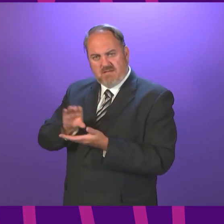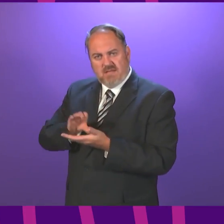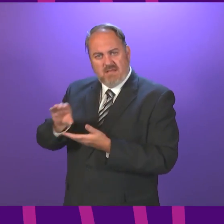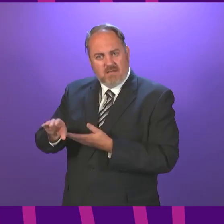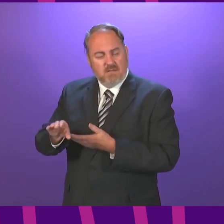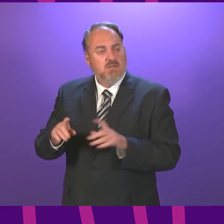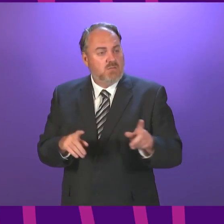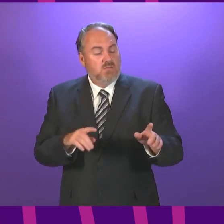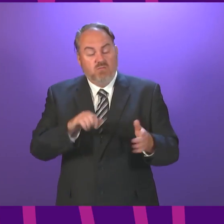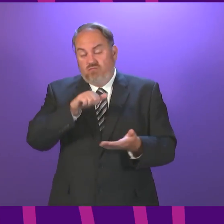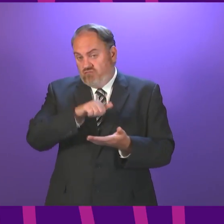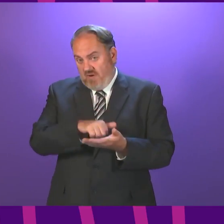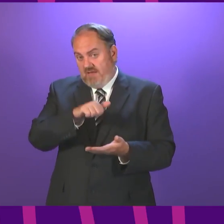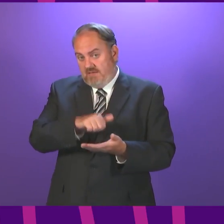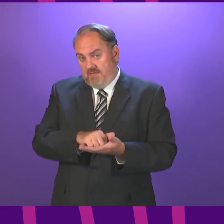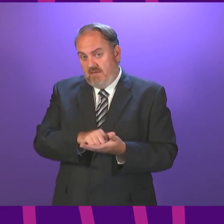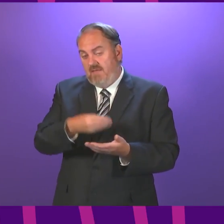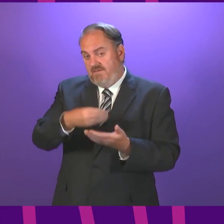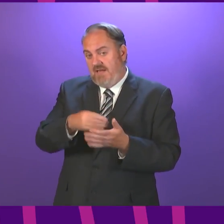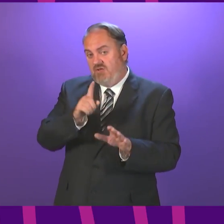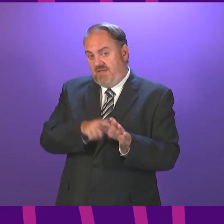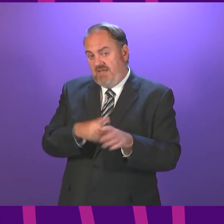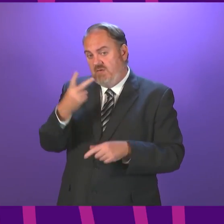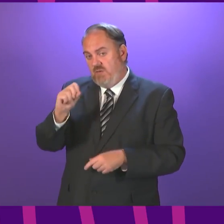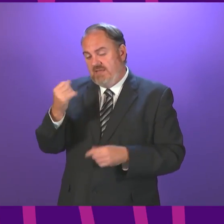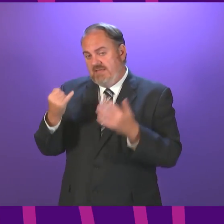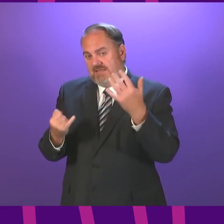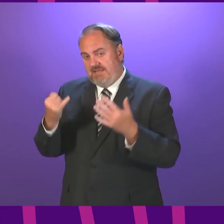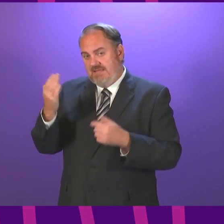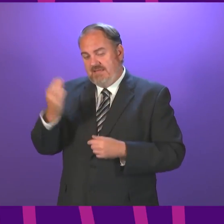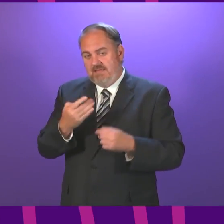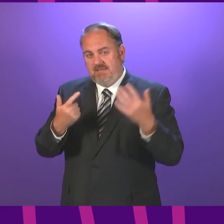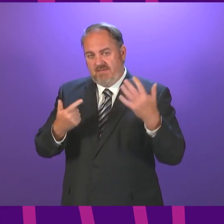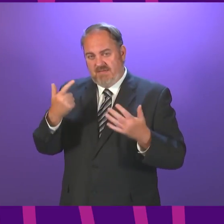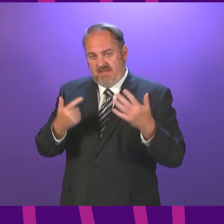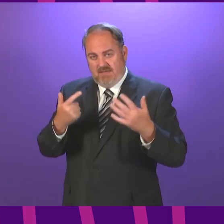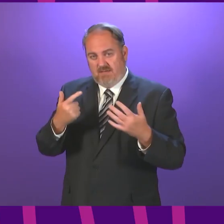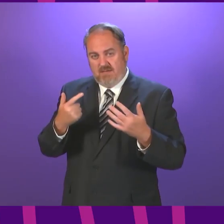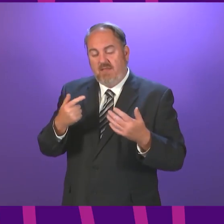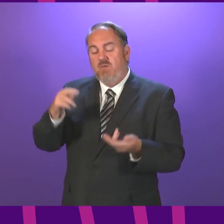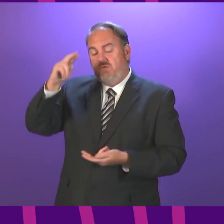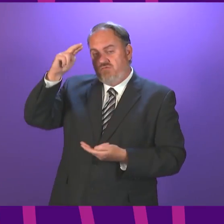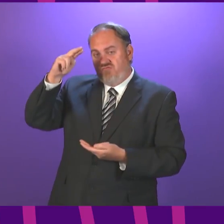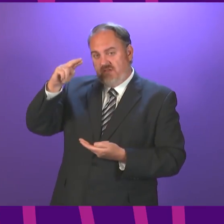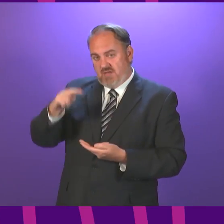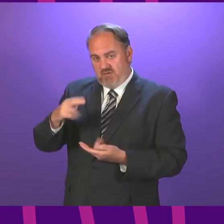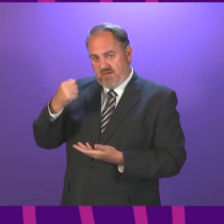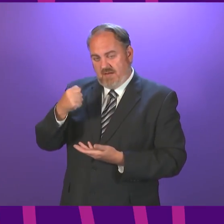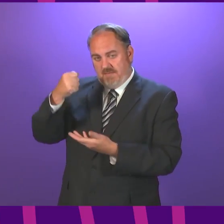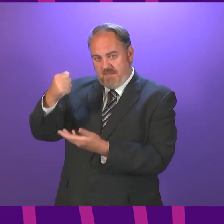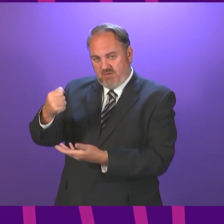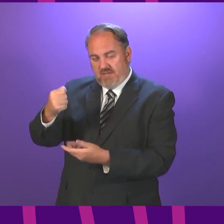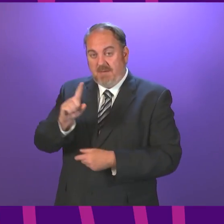correct to say that in the financial year 2016-17 there was a reduction. However, that